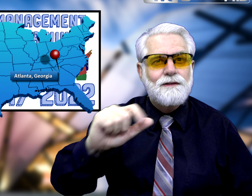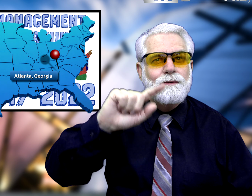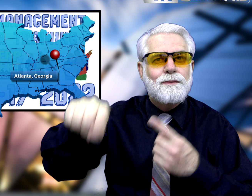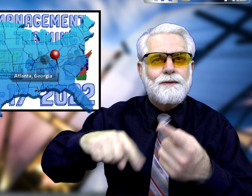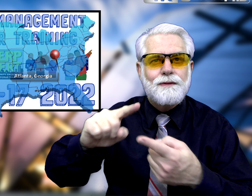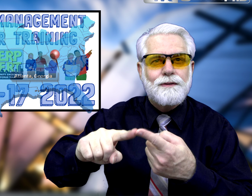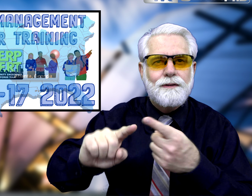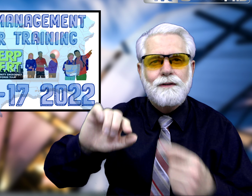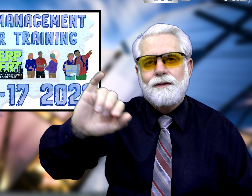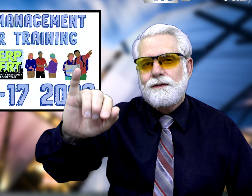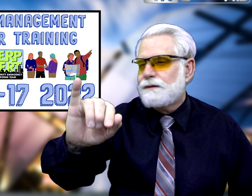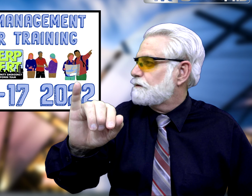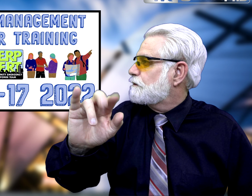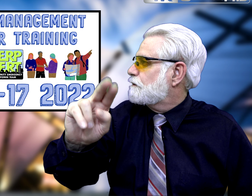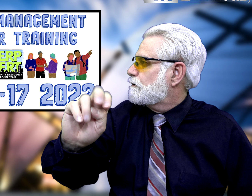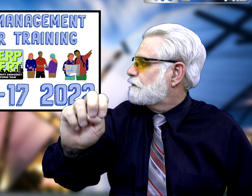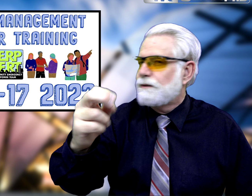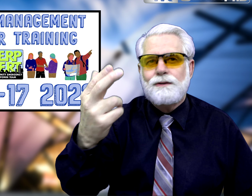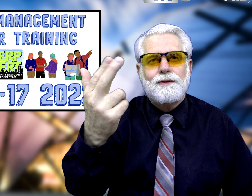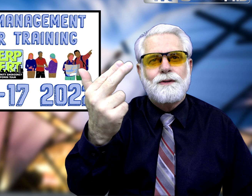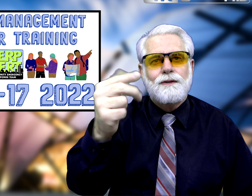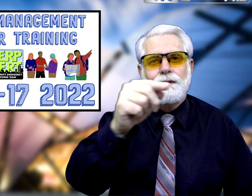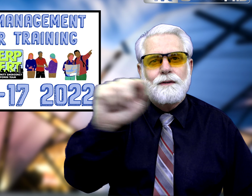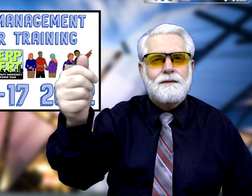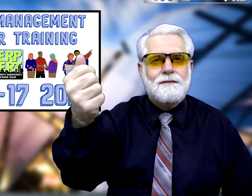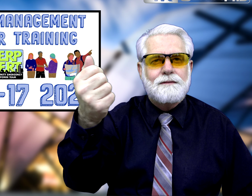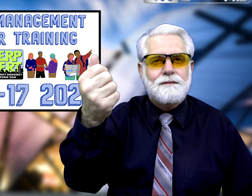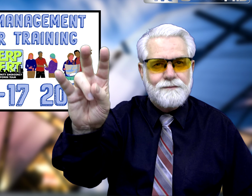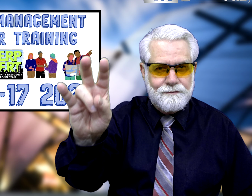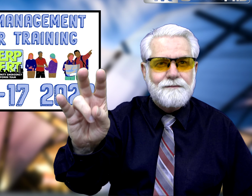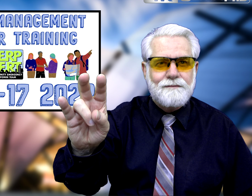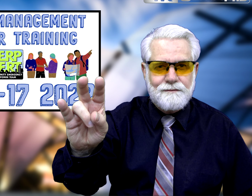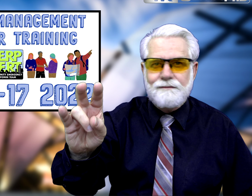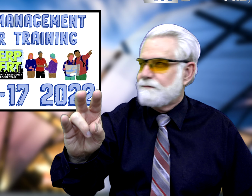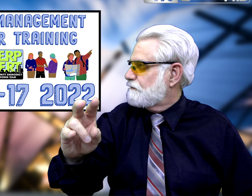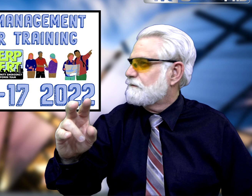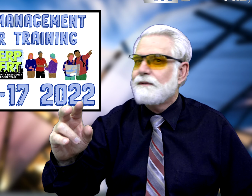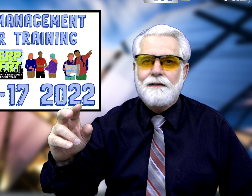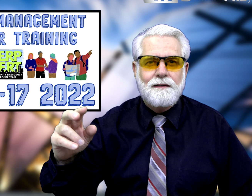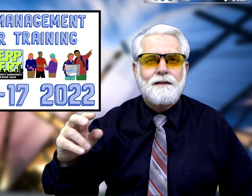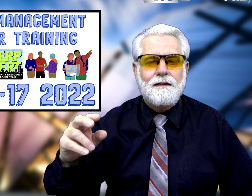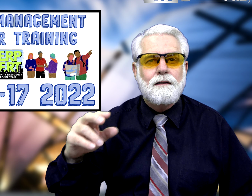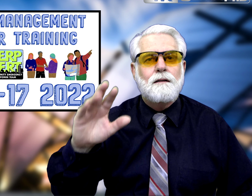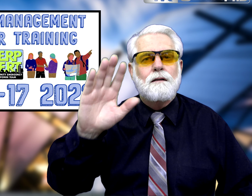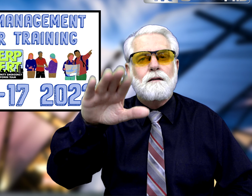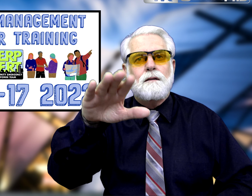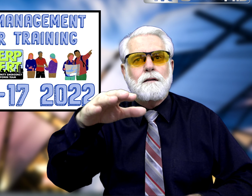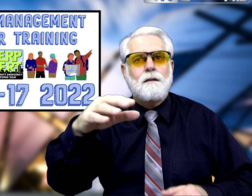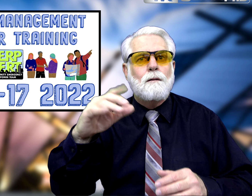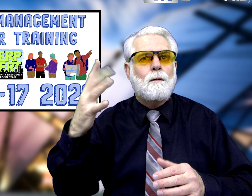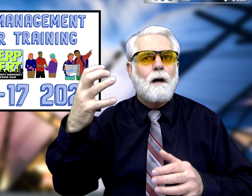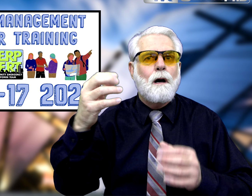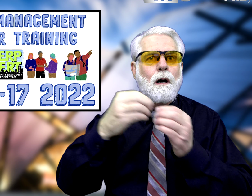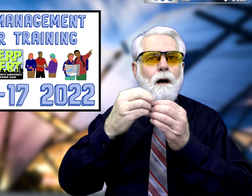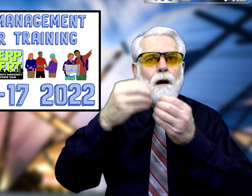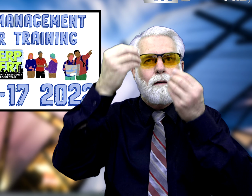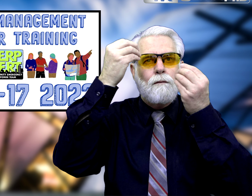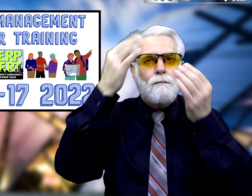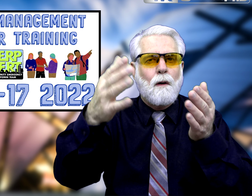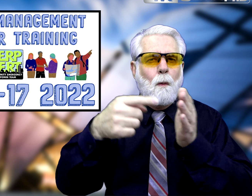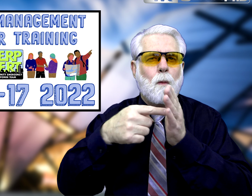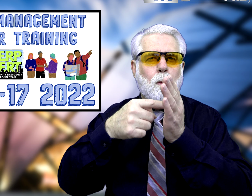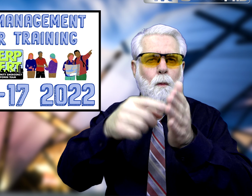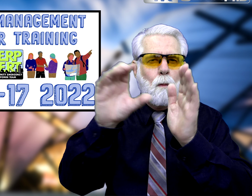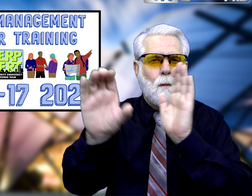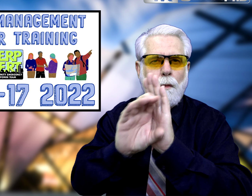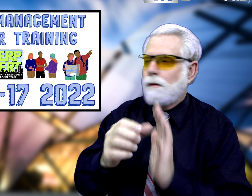When? June 13 through the 17th. If you want more information …let me show you this picture….